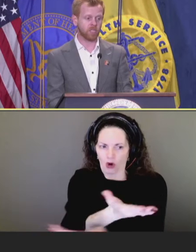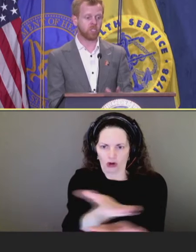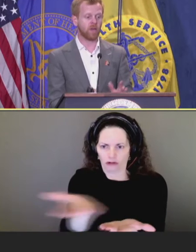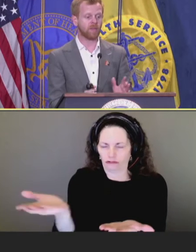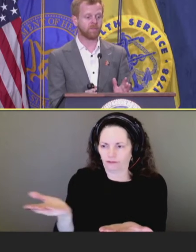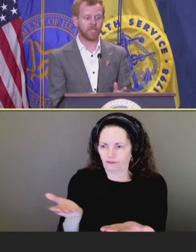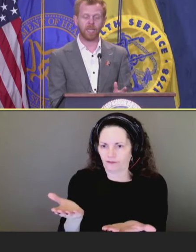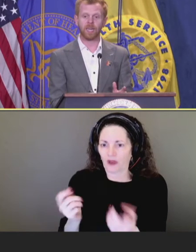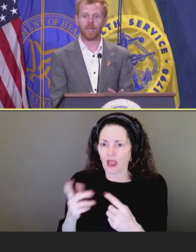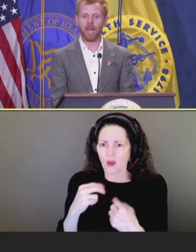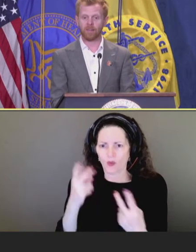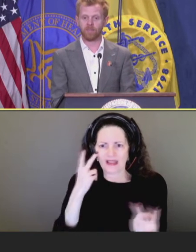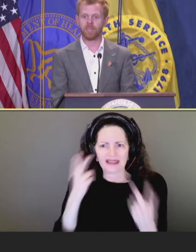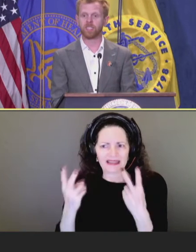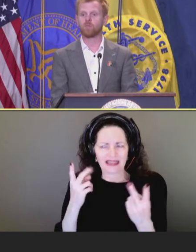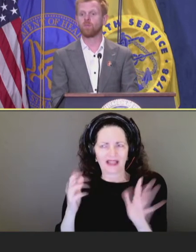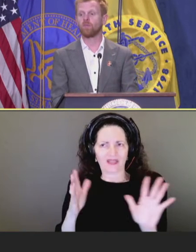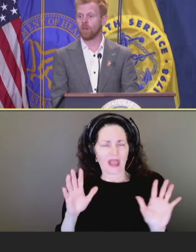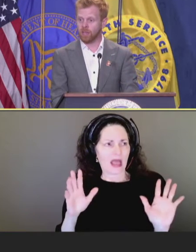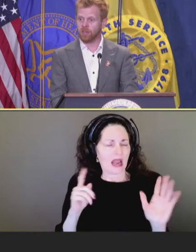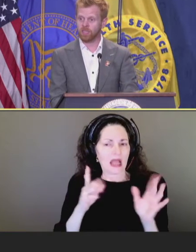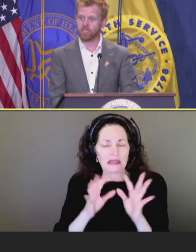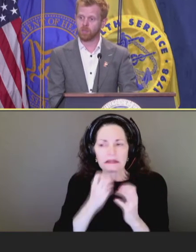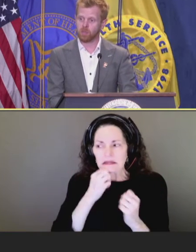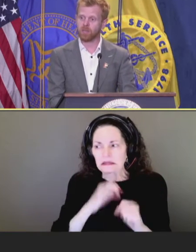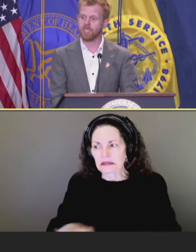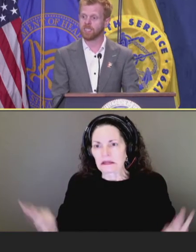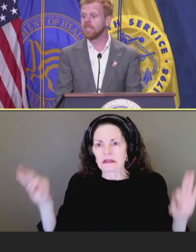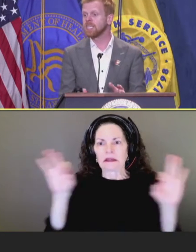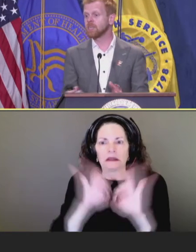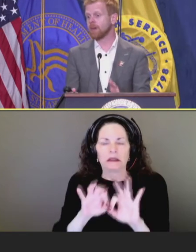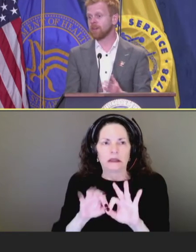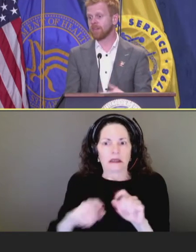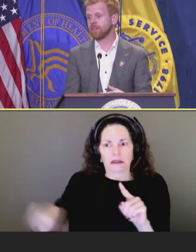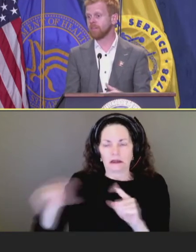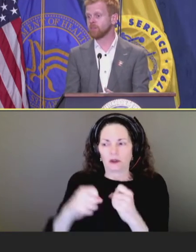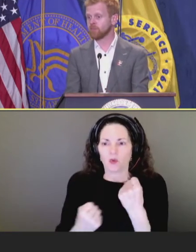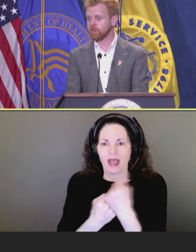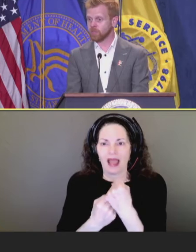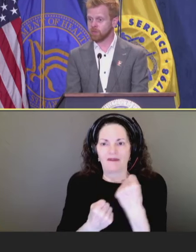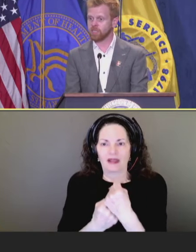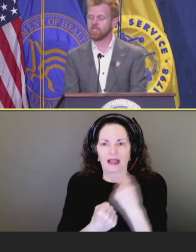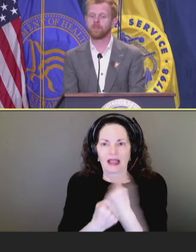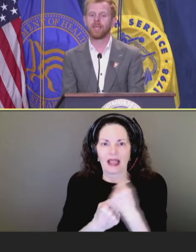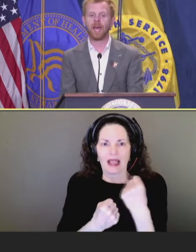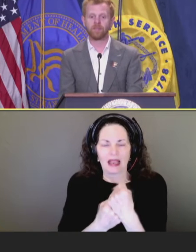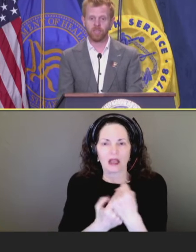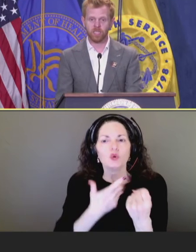to have dedicated advocates in these communities, to better navigate those resources to be advocates